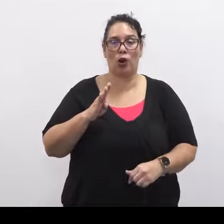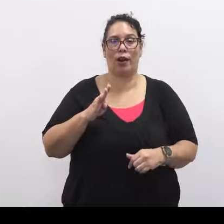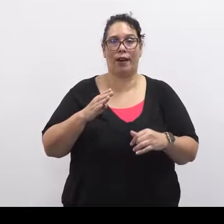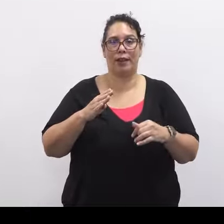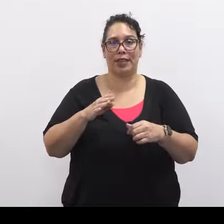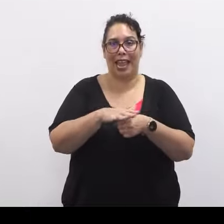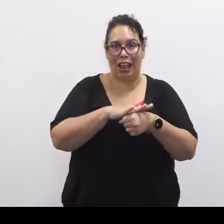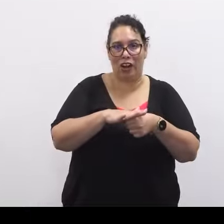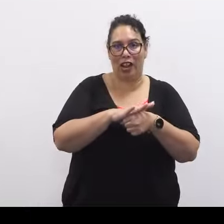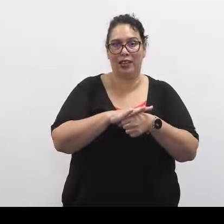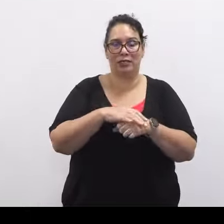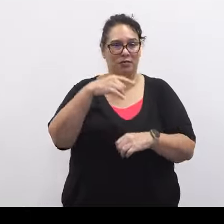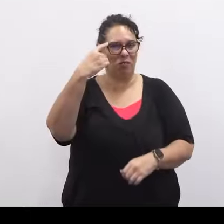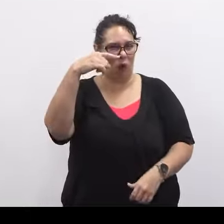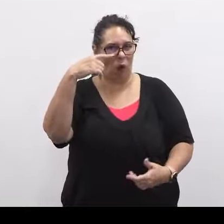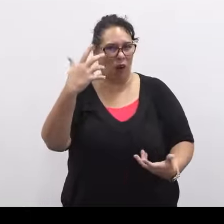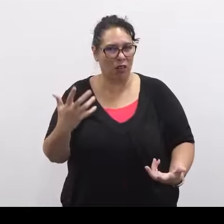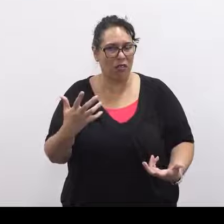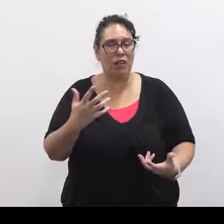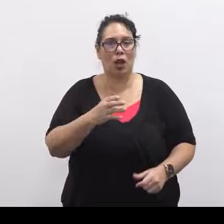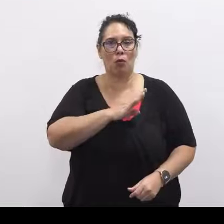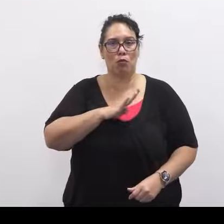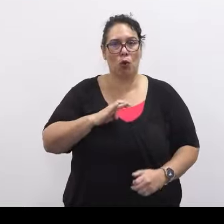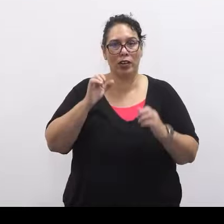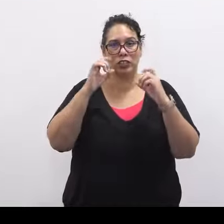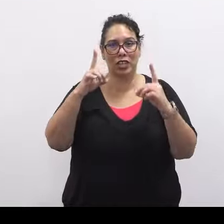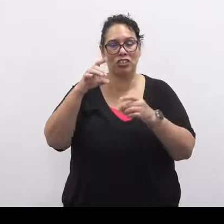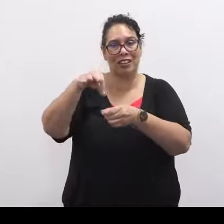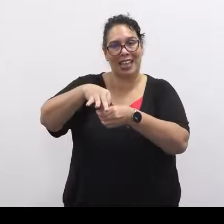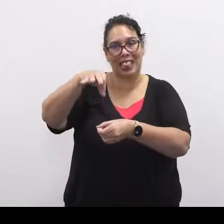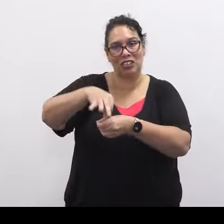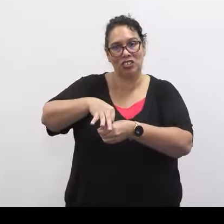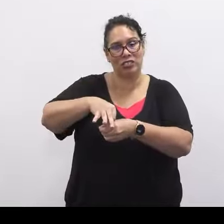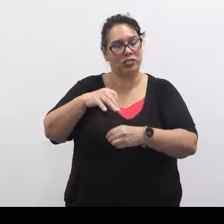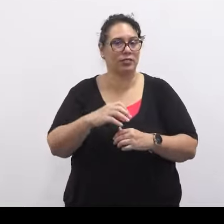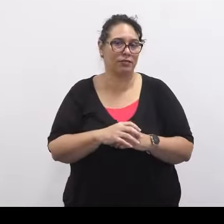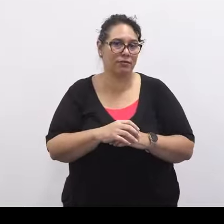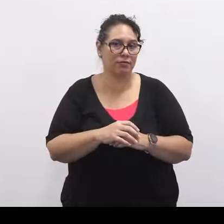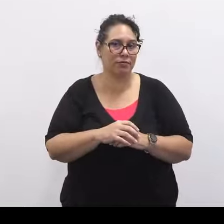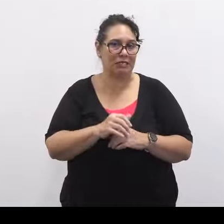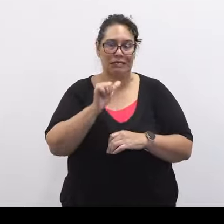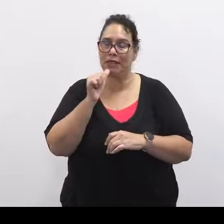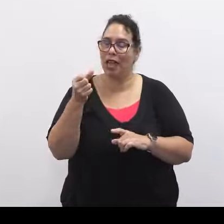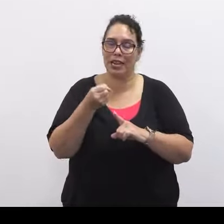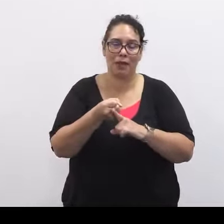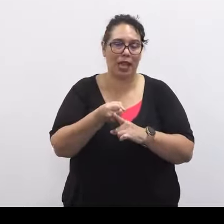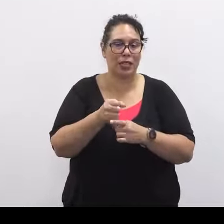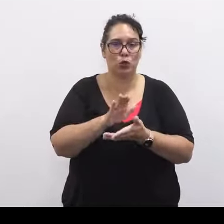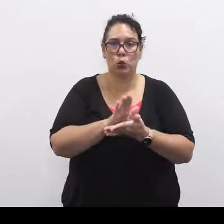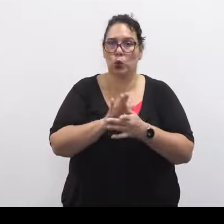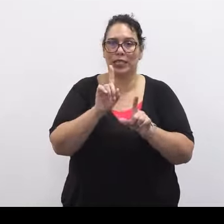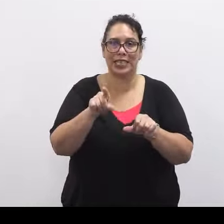It is designed for board of education elections, and is not impact school attendance boundaries.